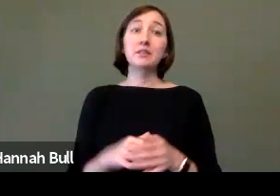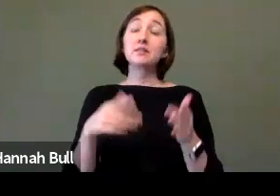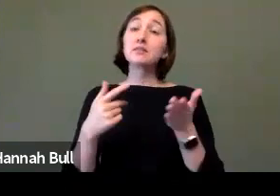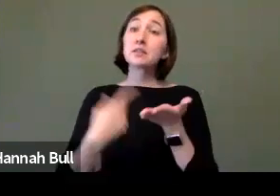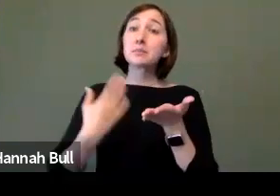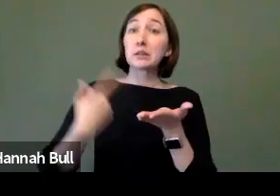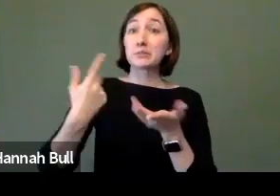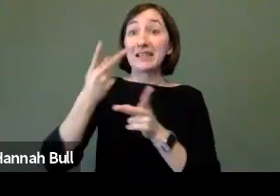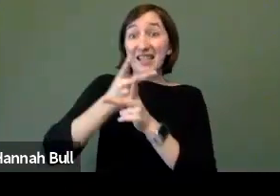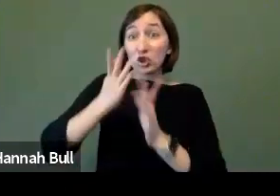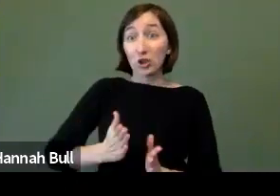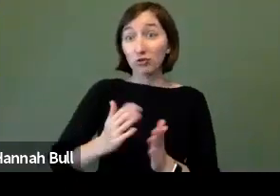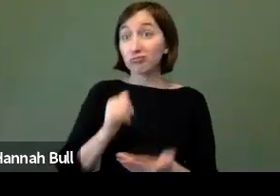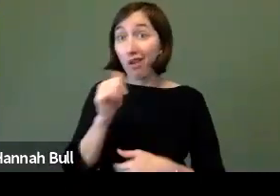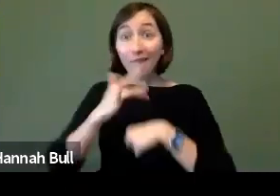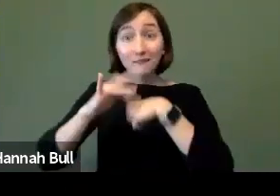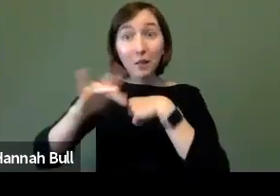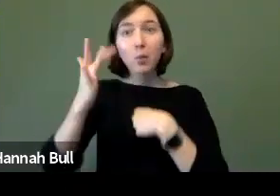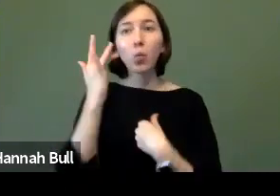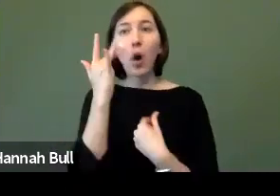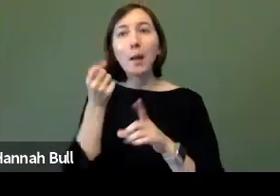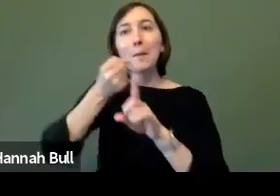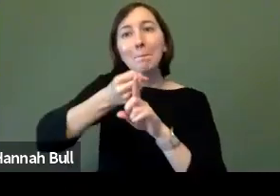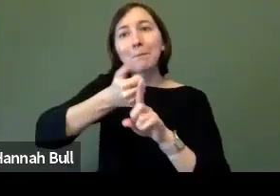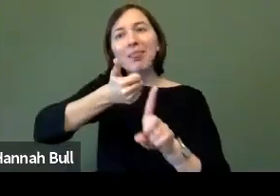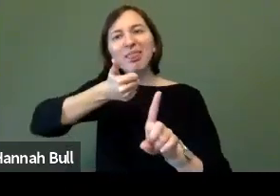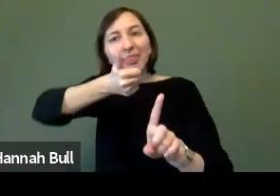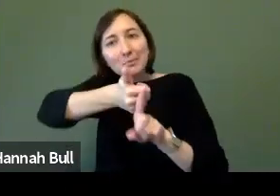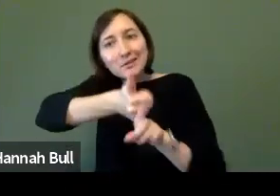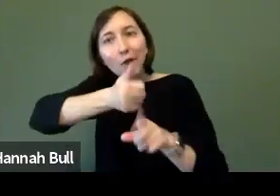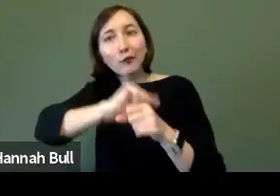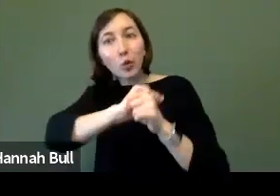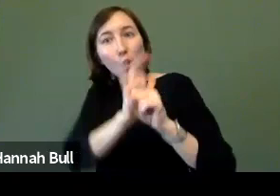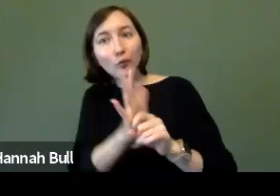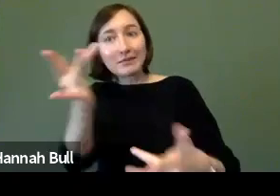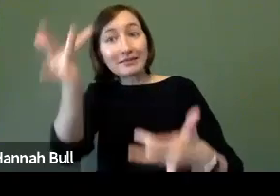because they had an exposure and that can put the person they're working with at risk.